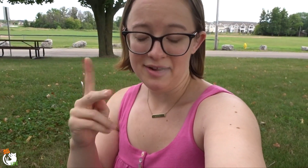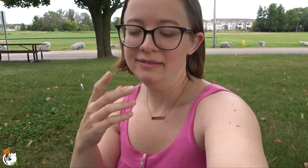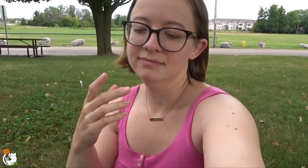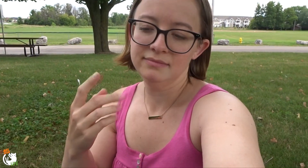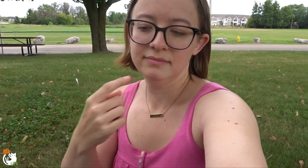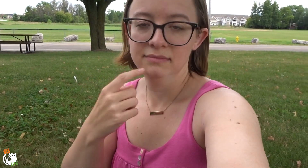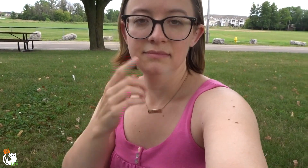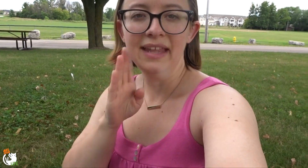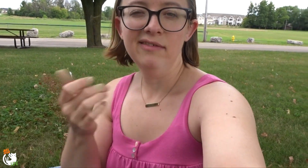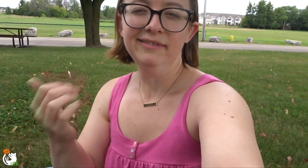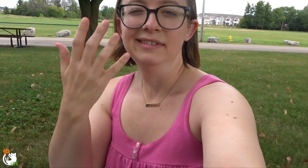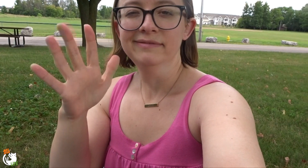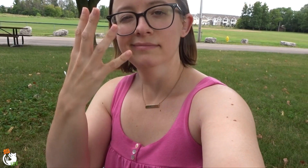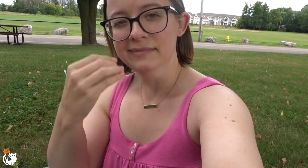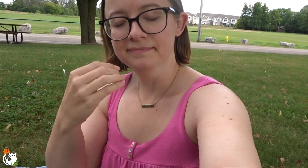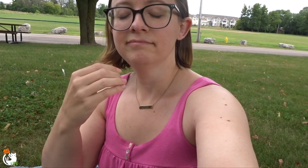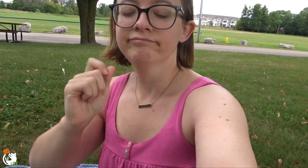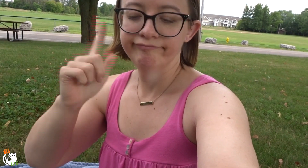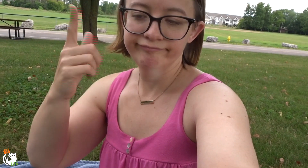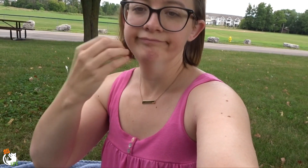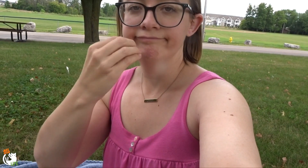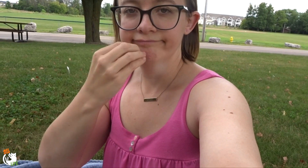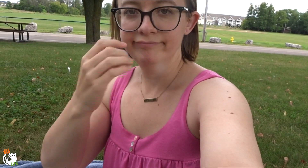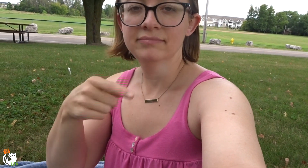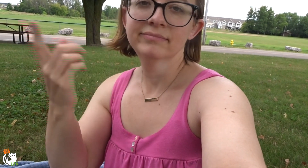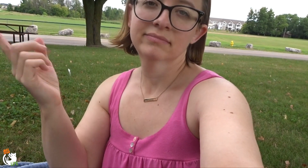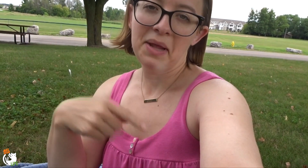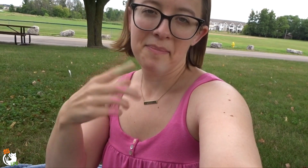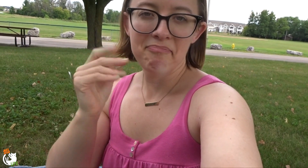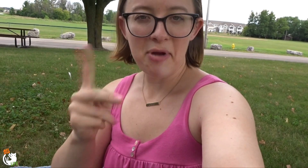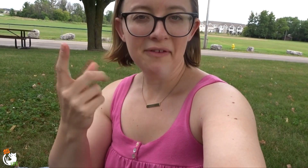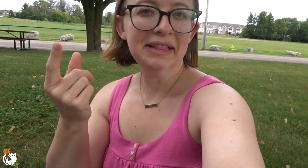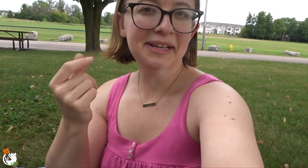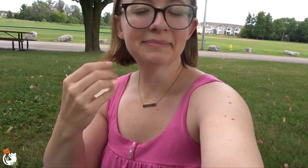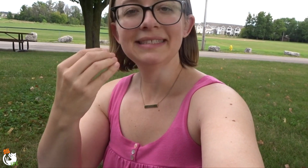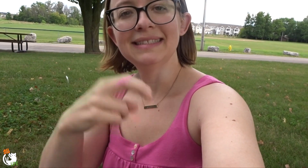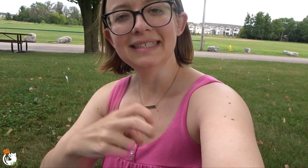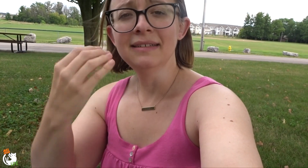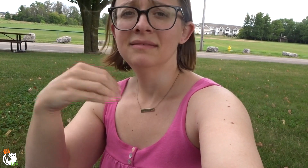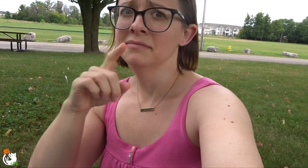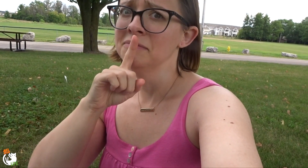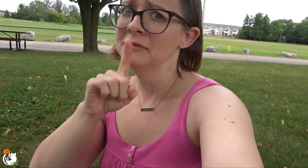Well right now we are at the park. Mikko had a nap, woke up, we fed him, and then came here for a bit.